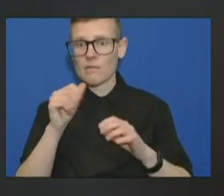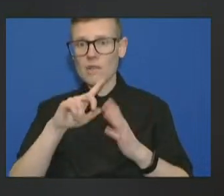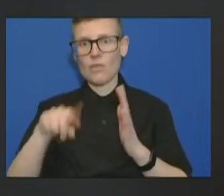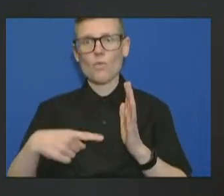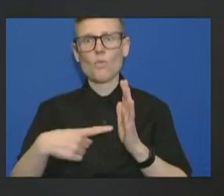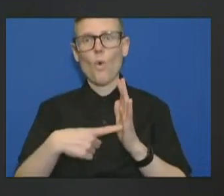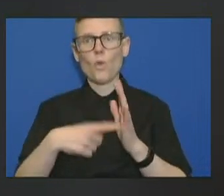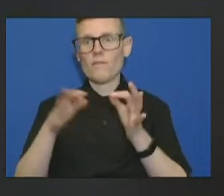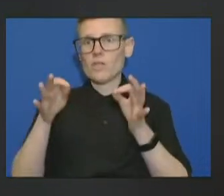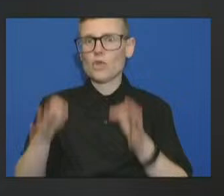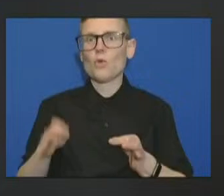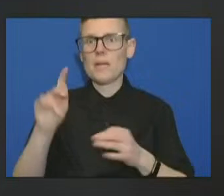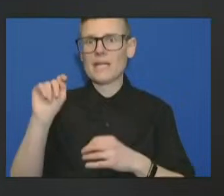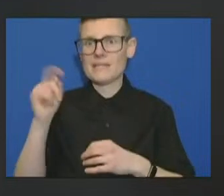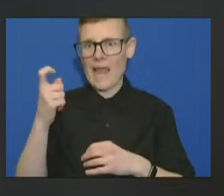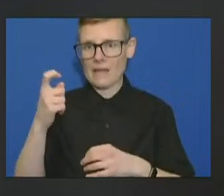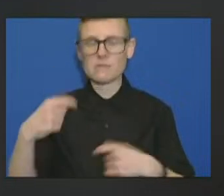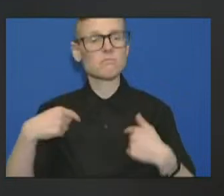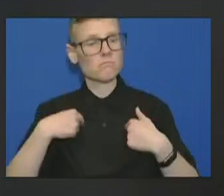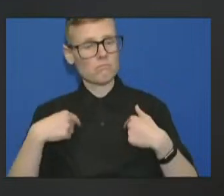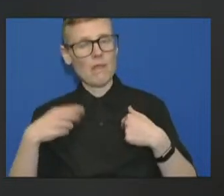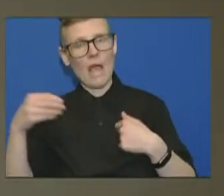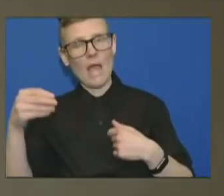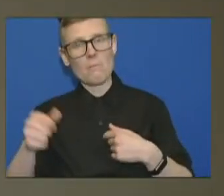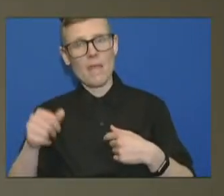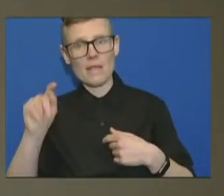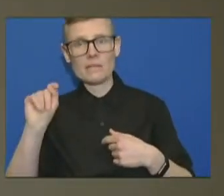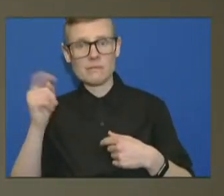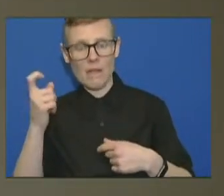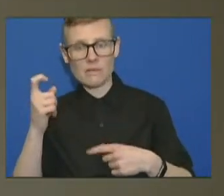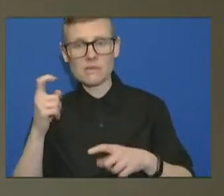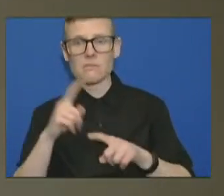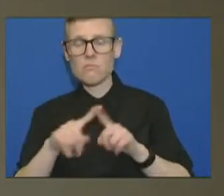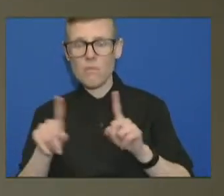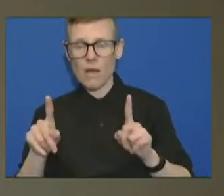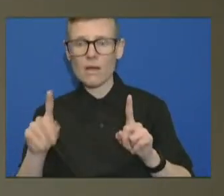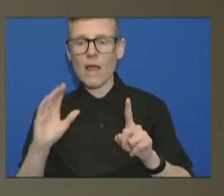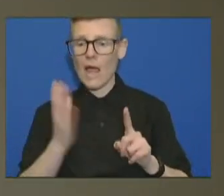Education is not in the line of